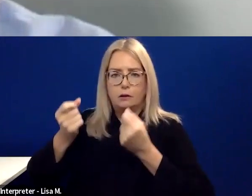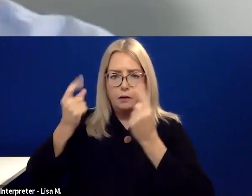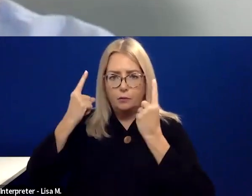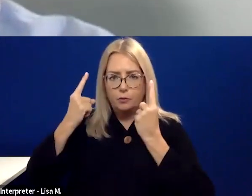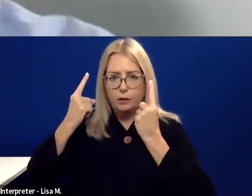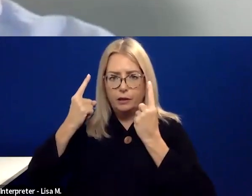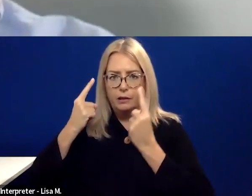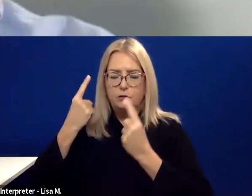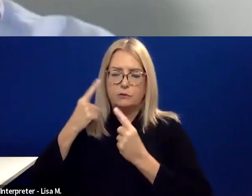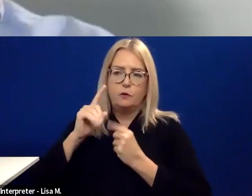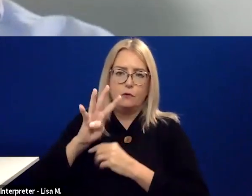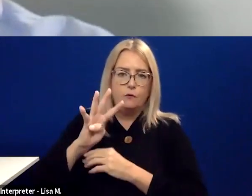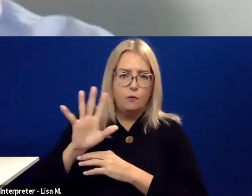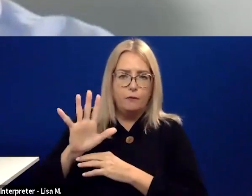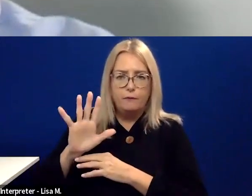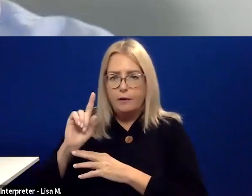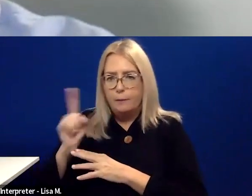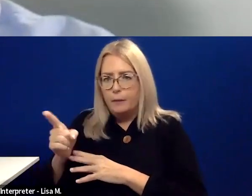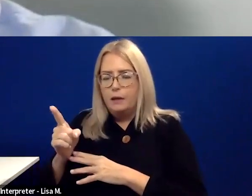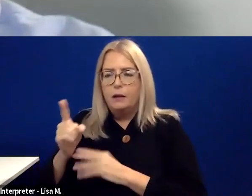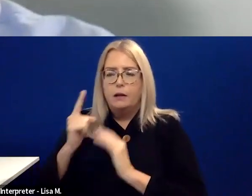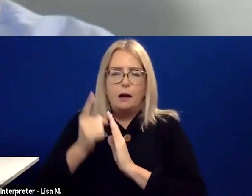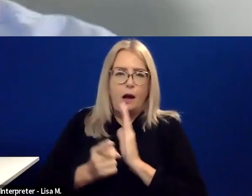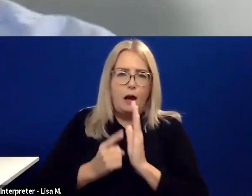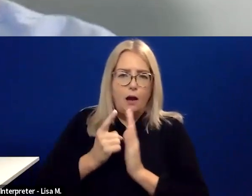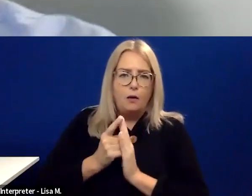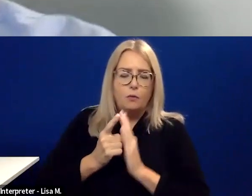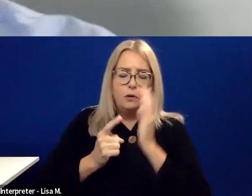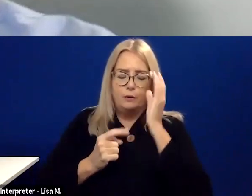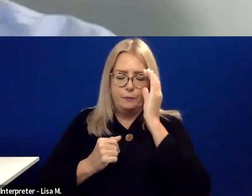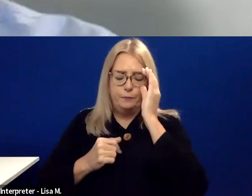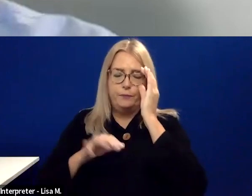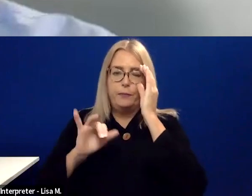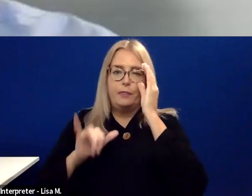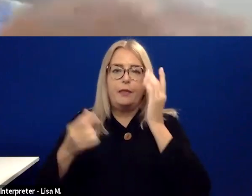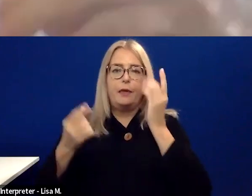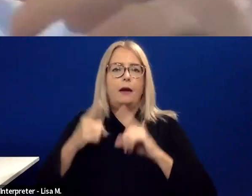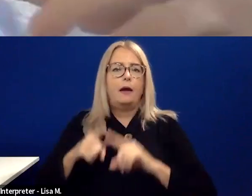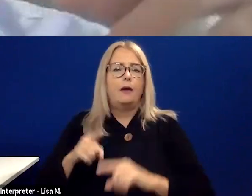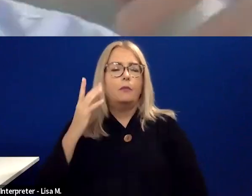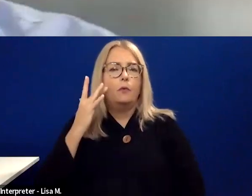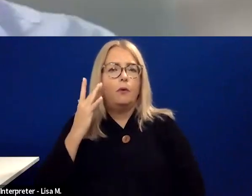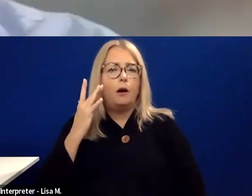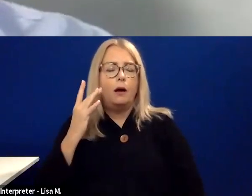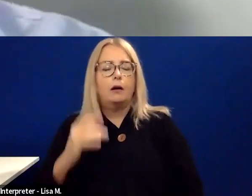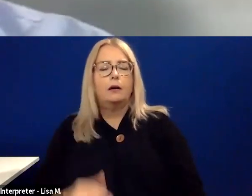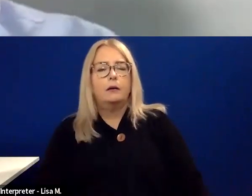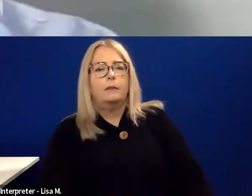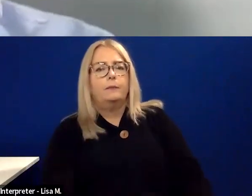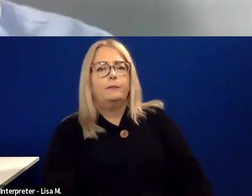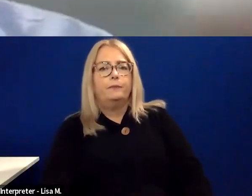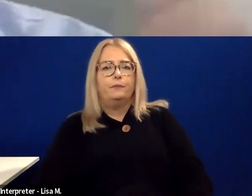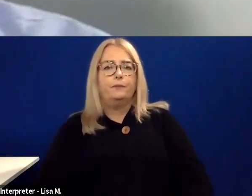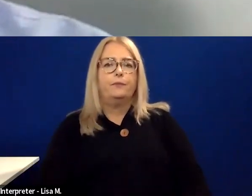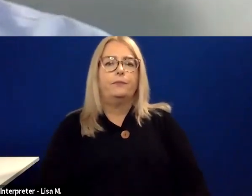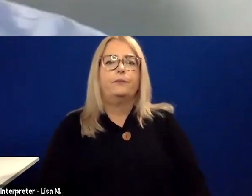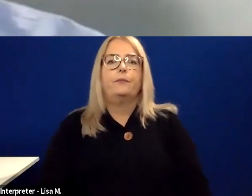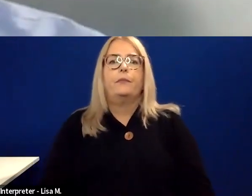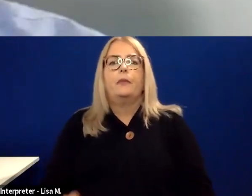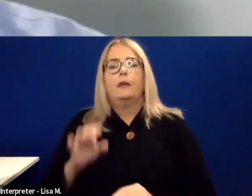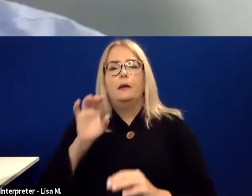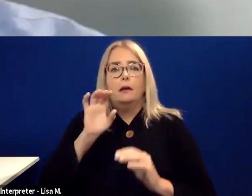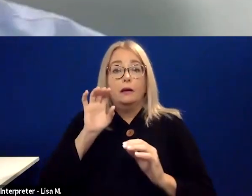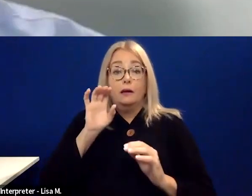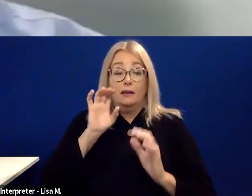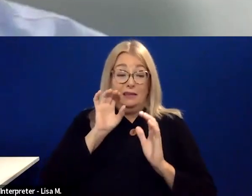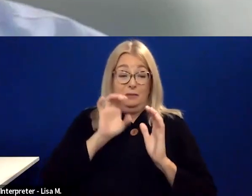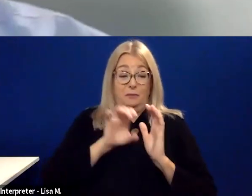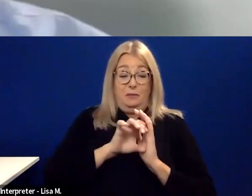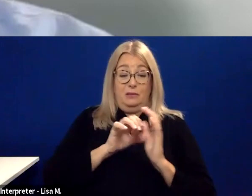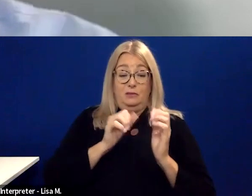this is done in part because this the the graphic the comparison to the to the other components is